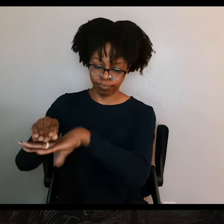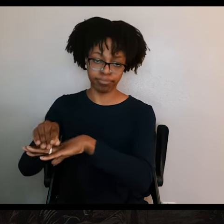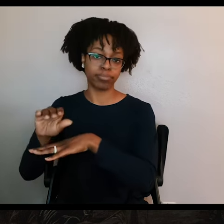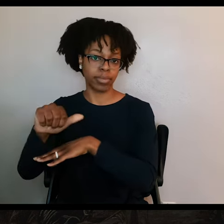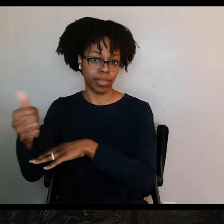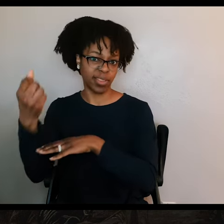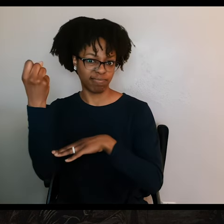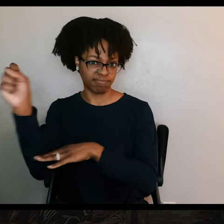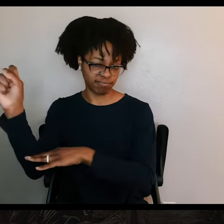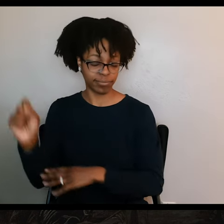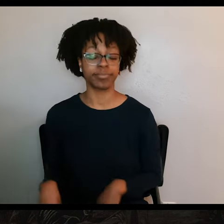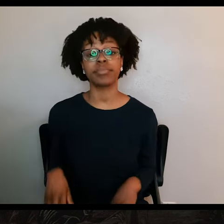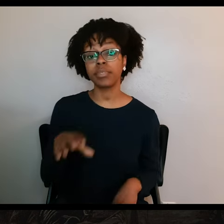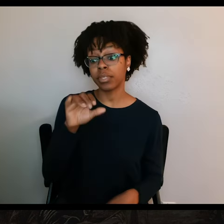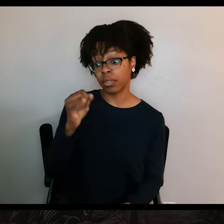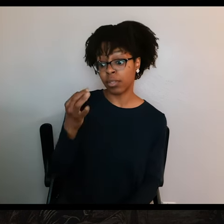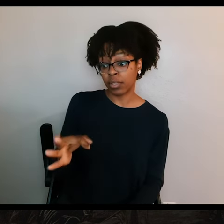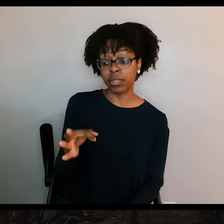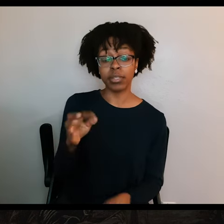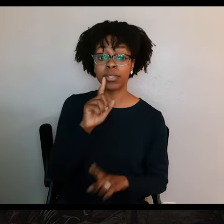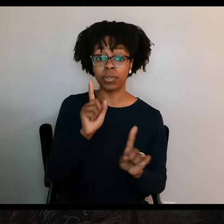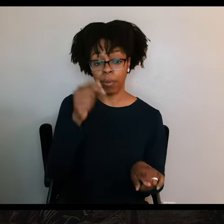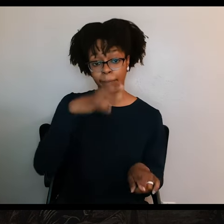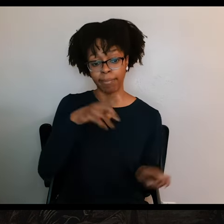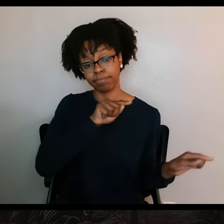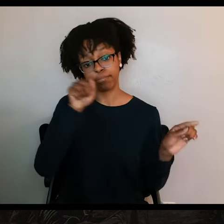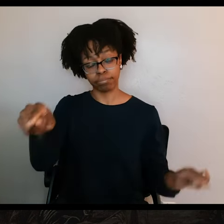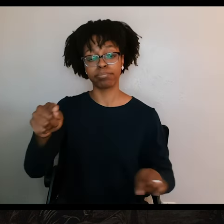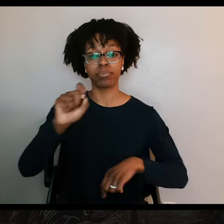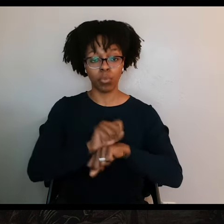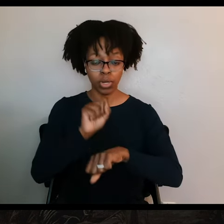So Fannin had his men put to work basically fortifying the Presidio.